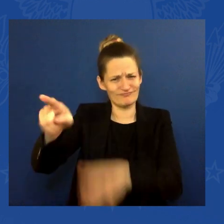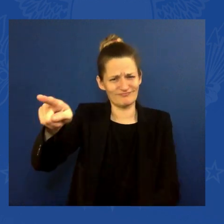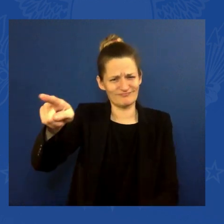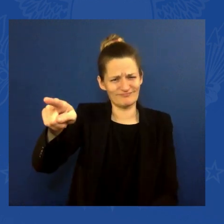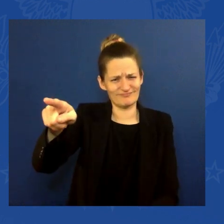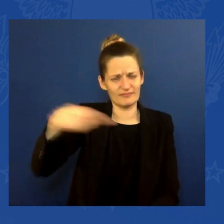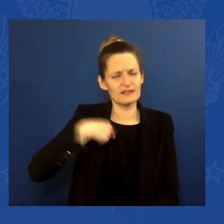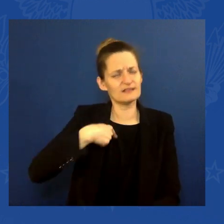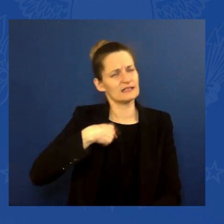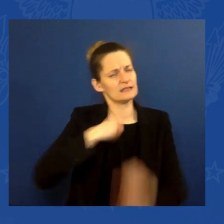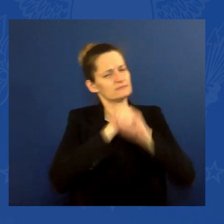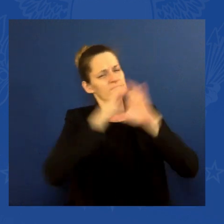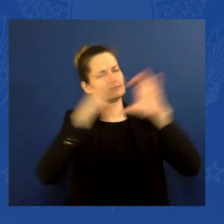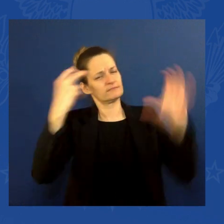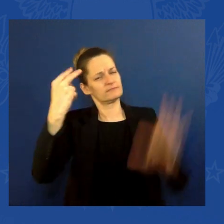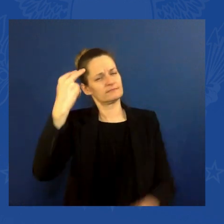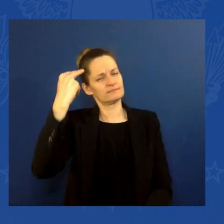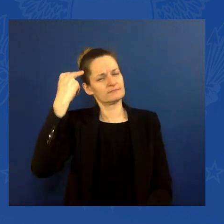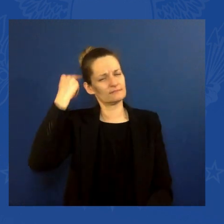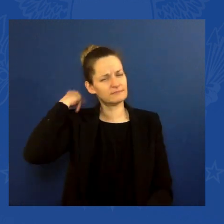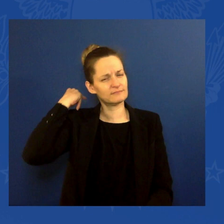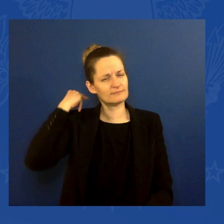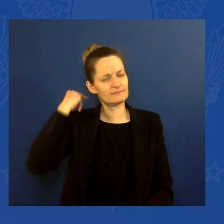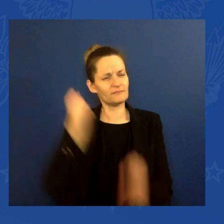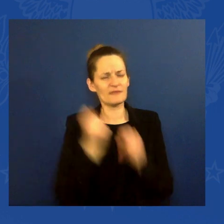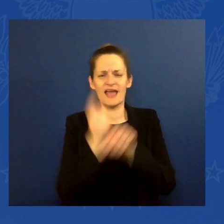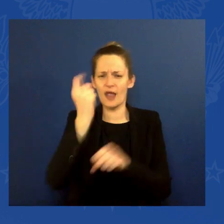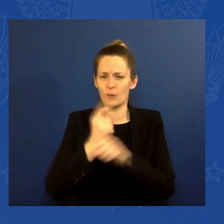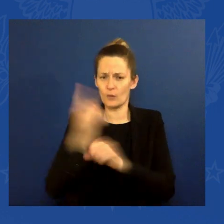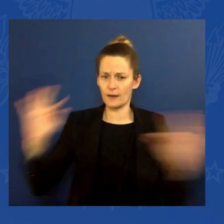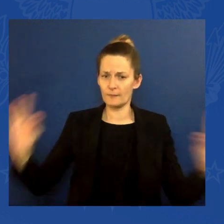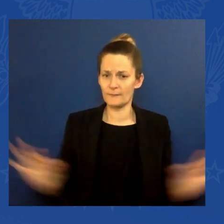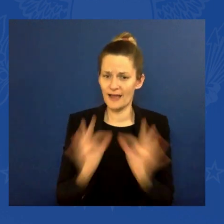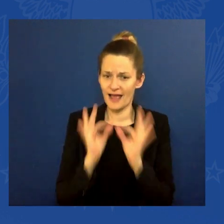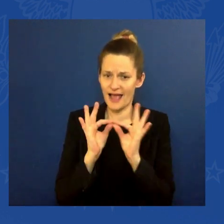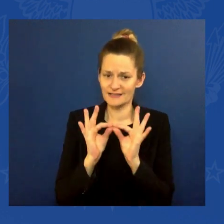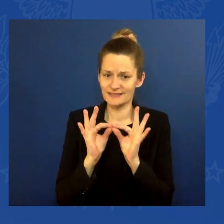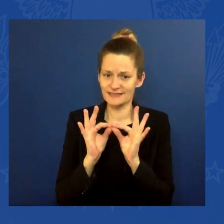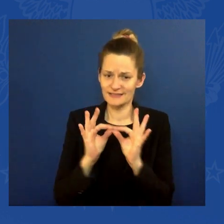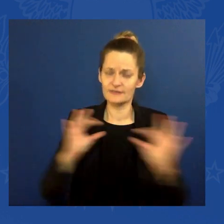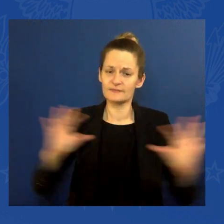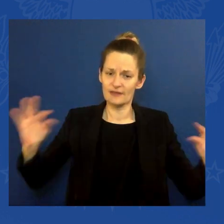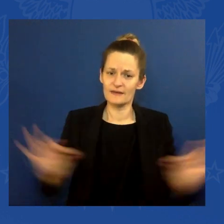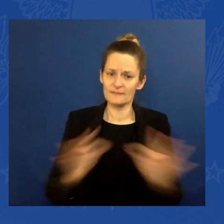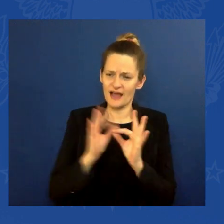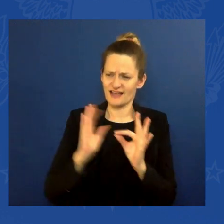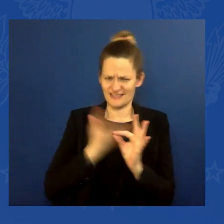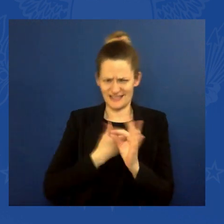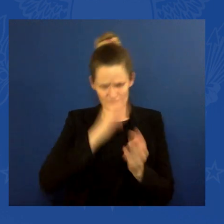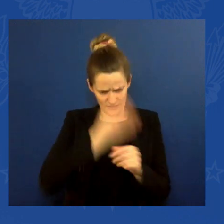where my son Beau and my son Hunter were members. And we called it St. Patrick's Day Society that supported the church and community.